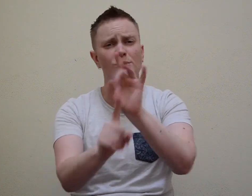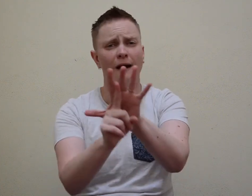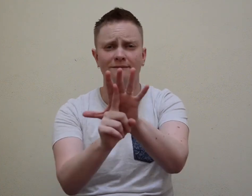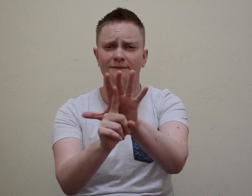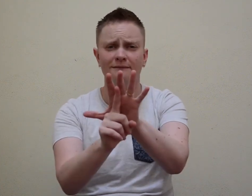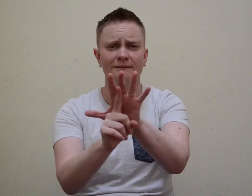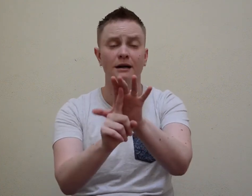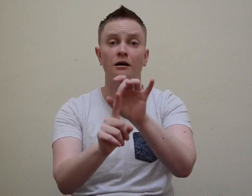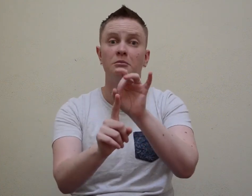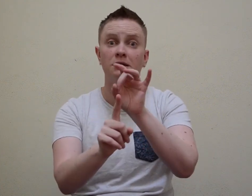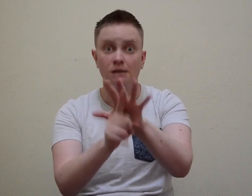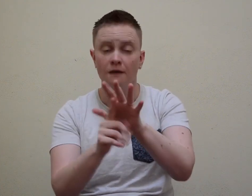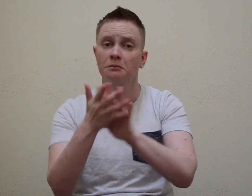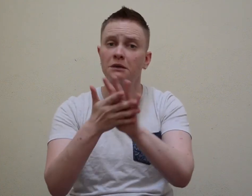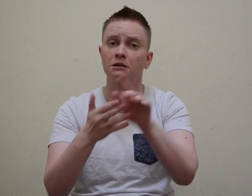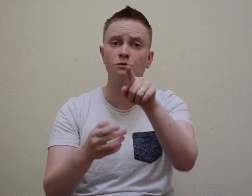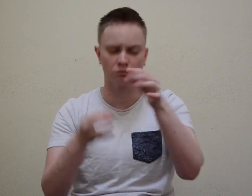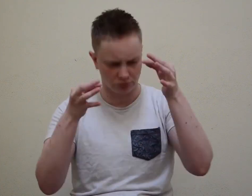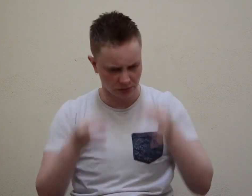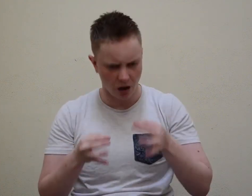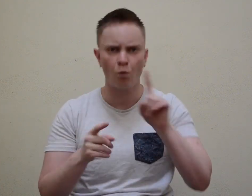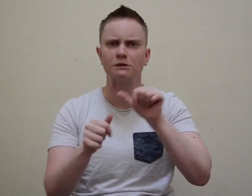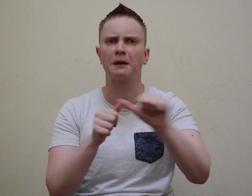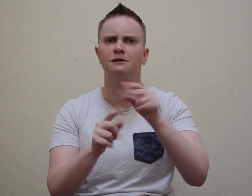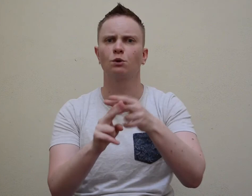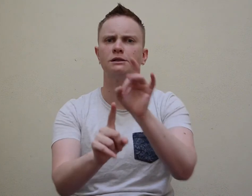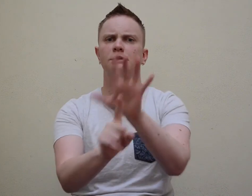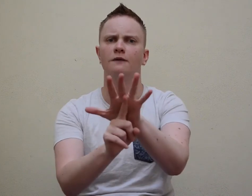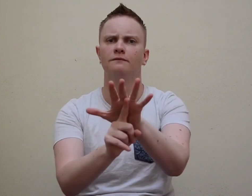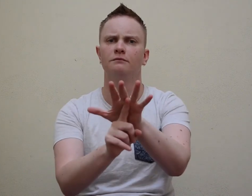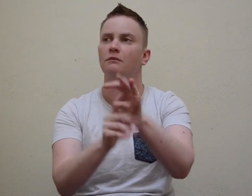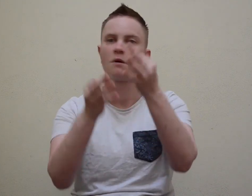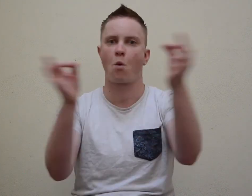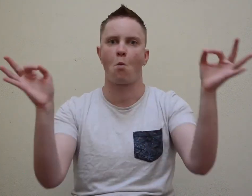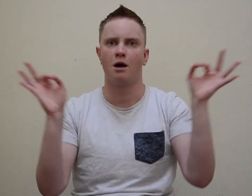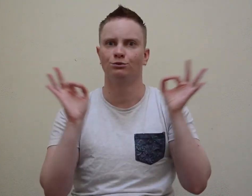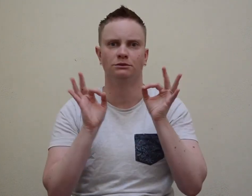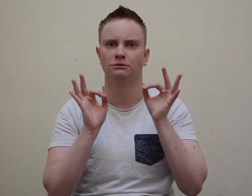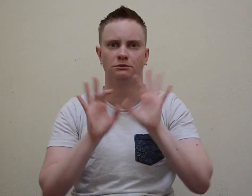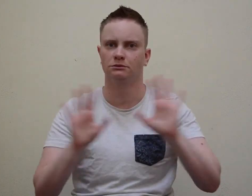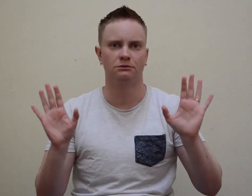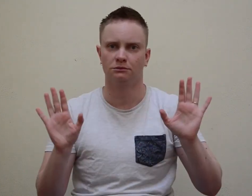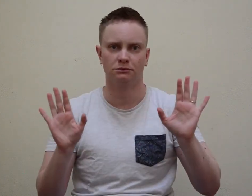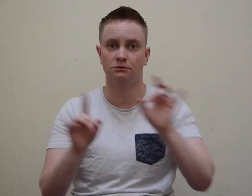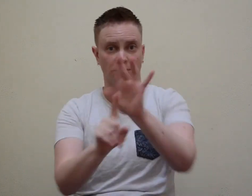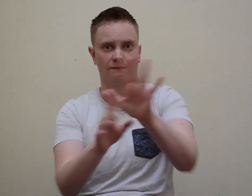to be yourself. Be yourself means that you decide what's best for you, for yourself, not for anyone else,